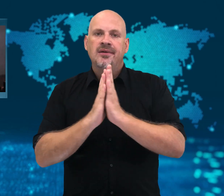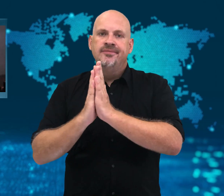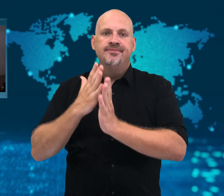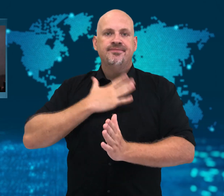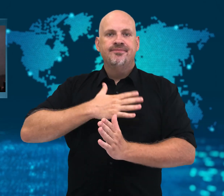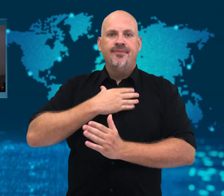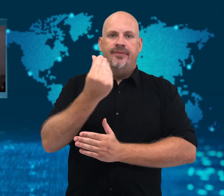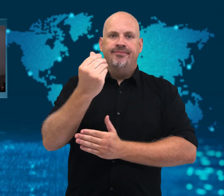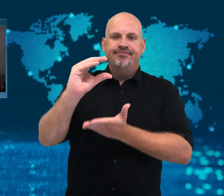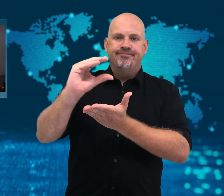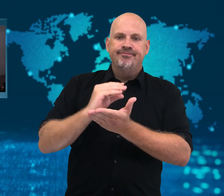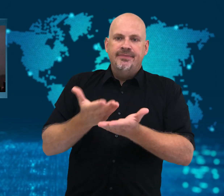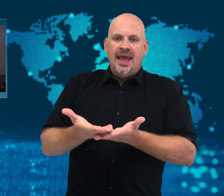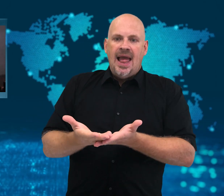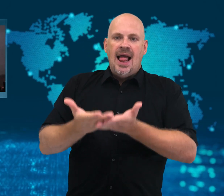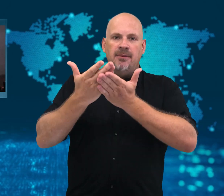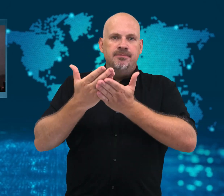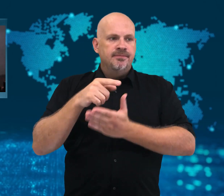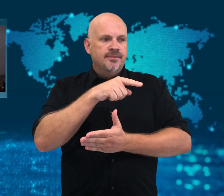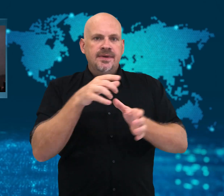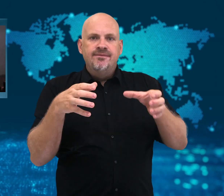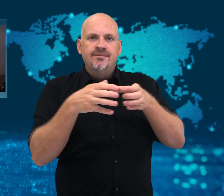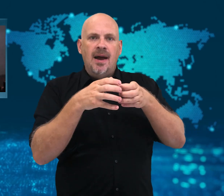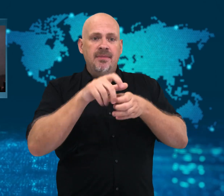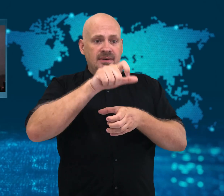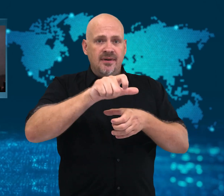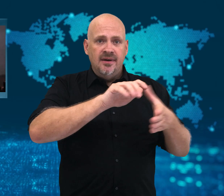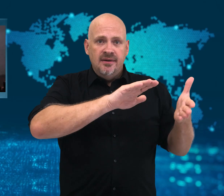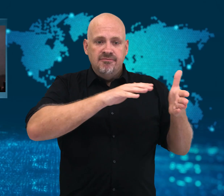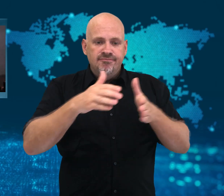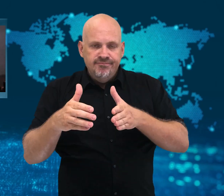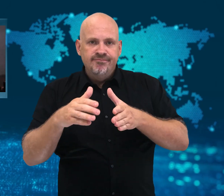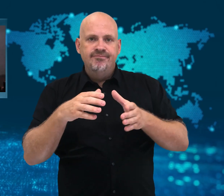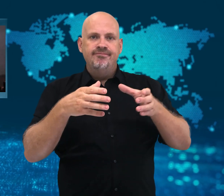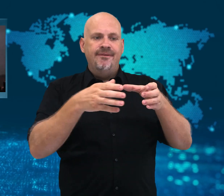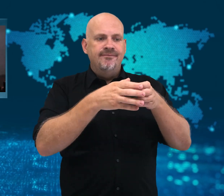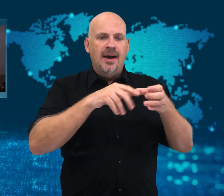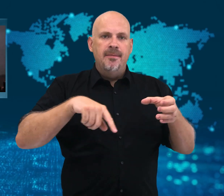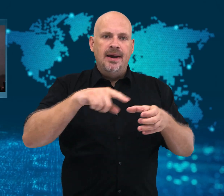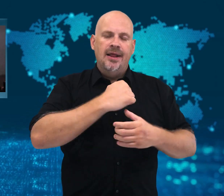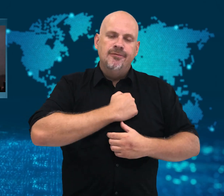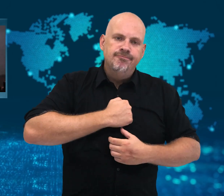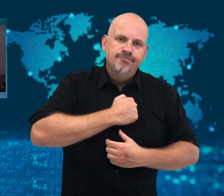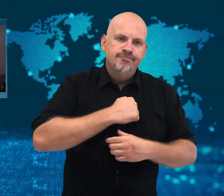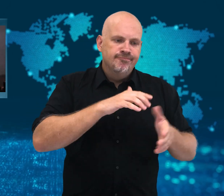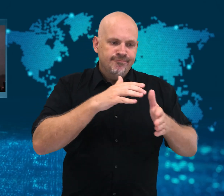The state government has announced financial help for the